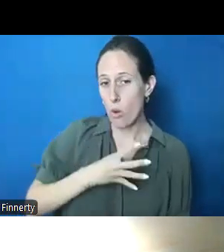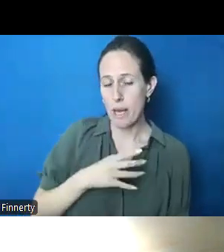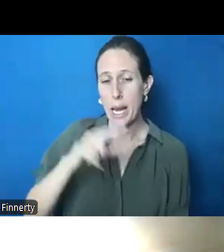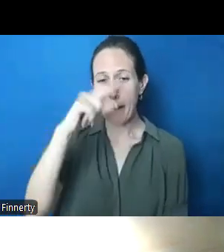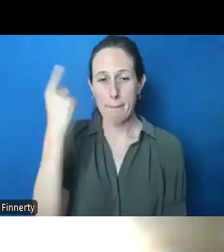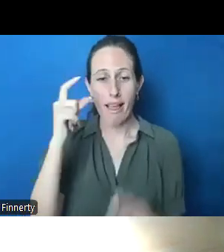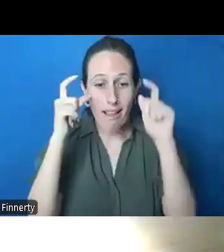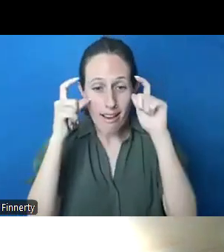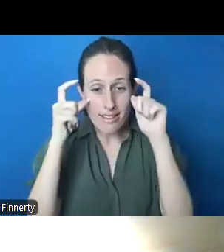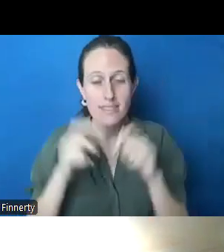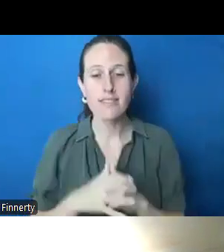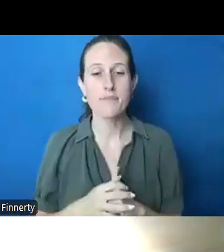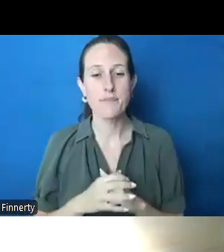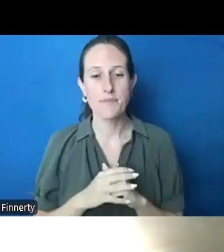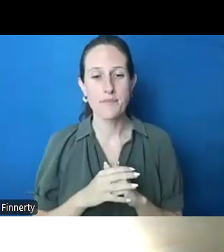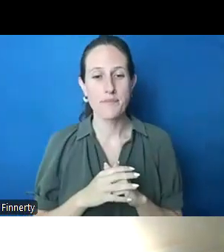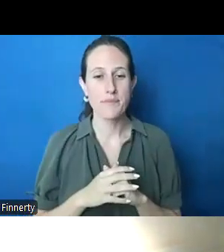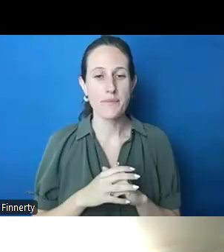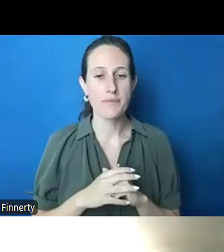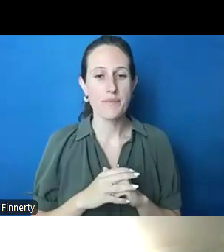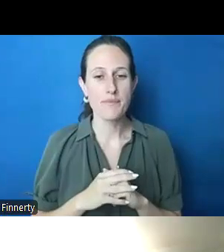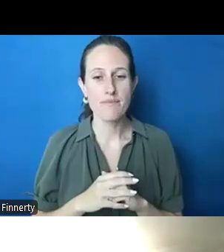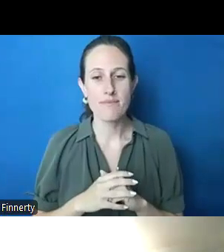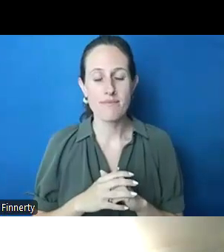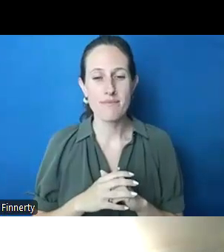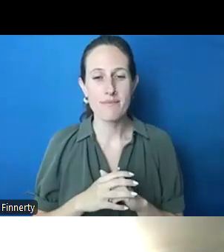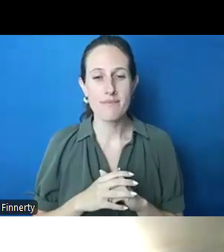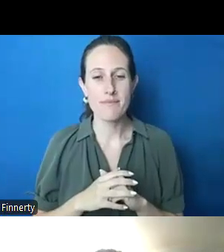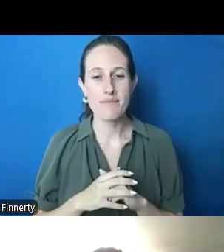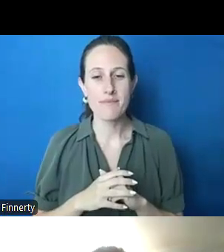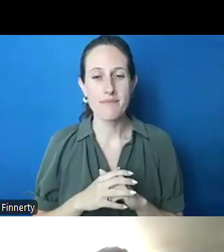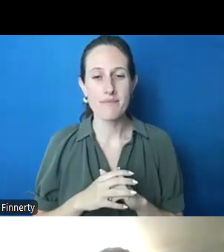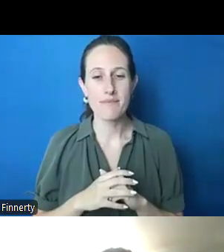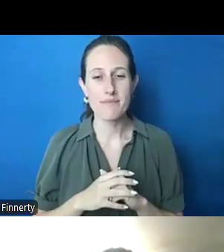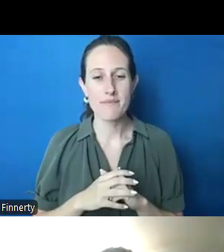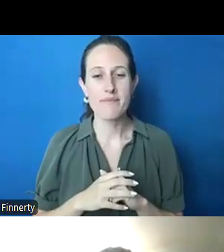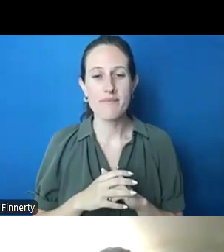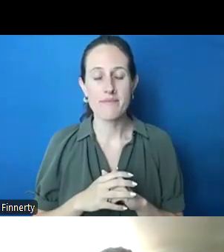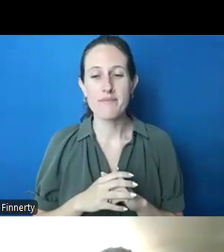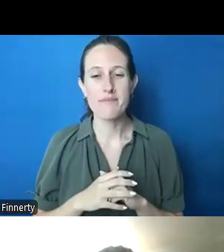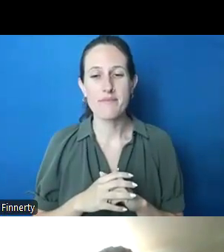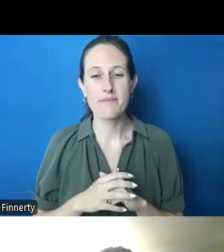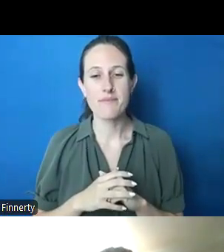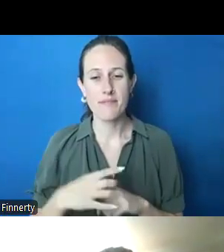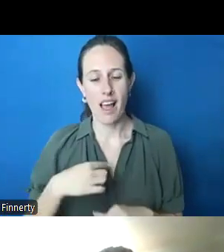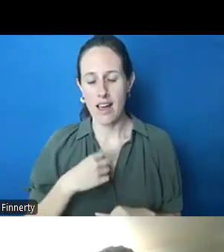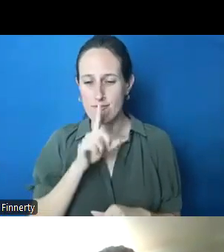wearing black glasses and I was very eager to